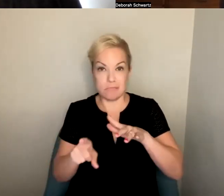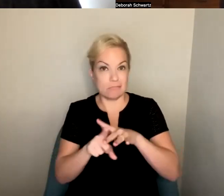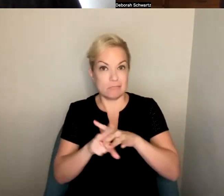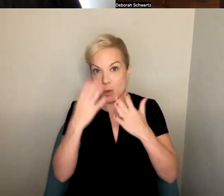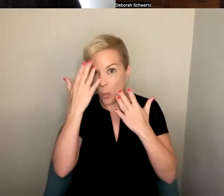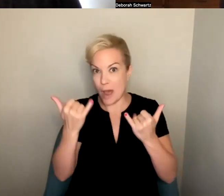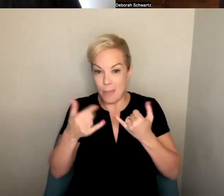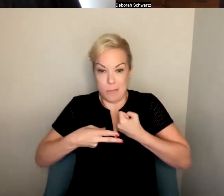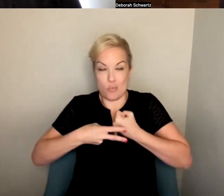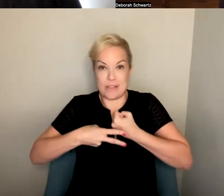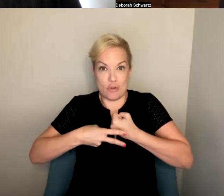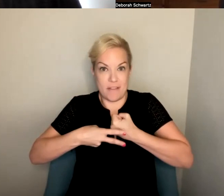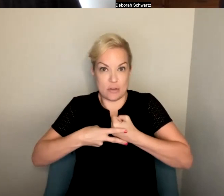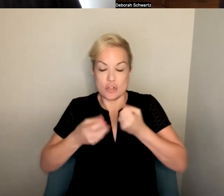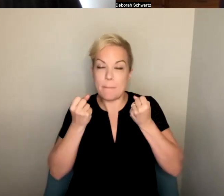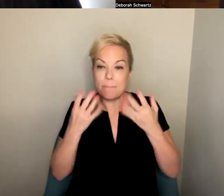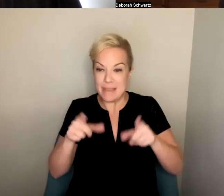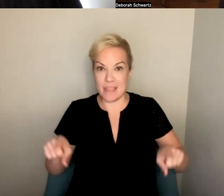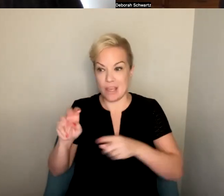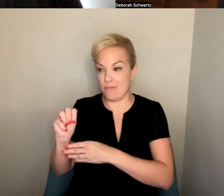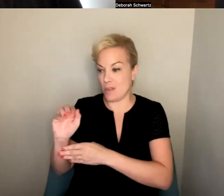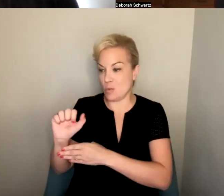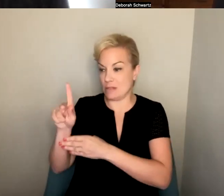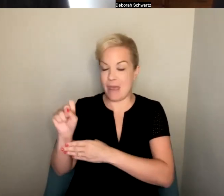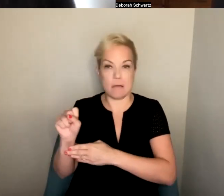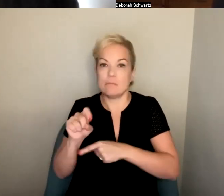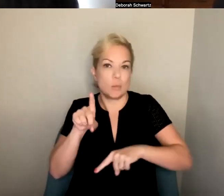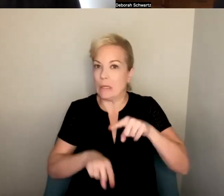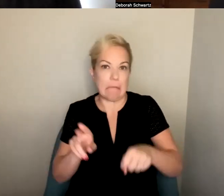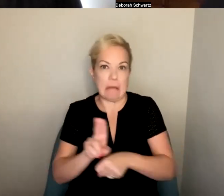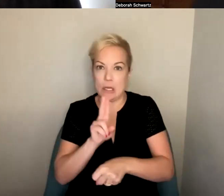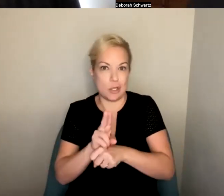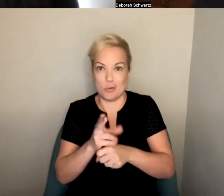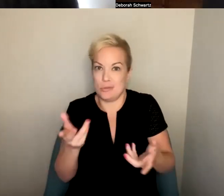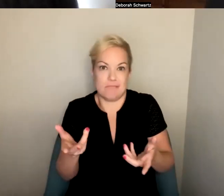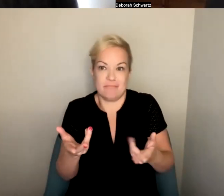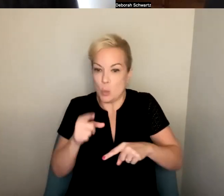that were returned are unusable now or cannot be cared for in the manner that they're supposed to